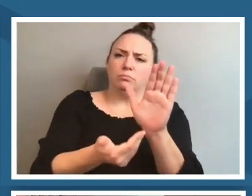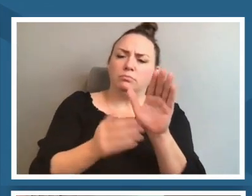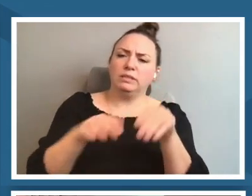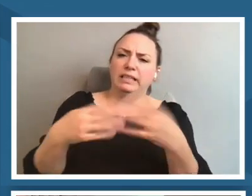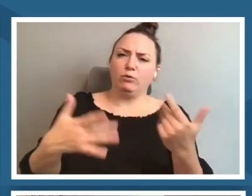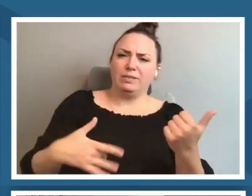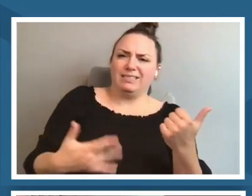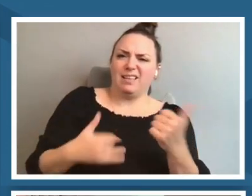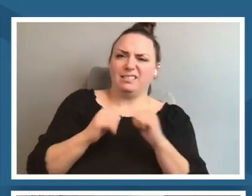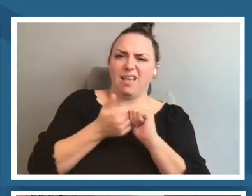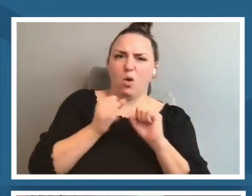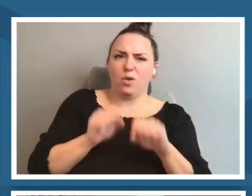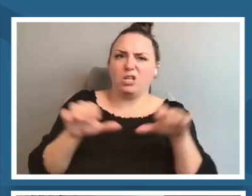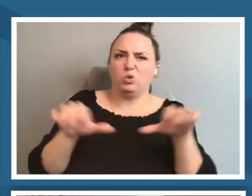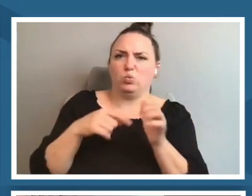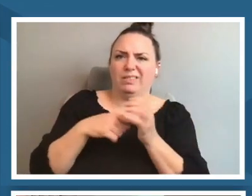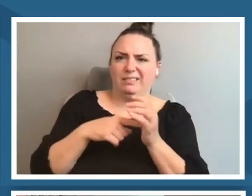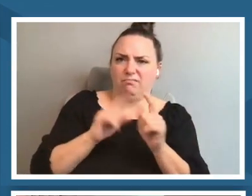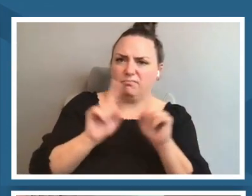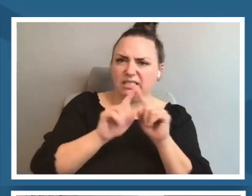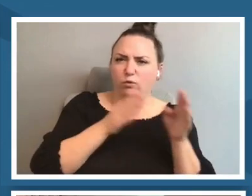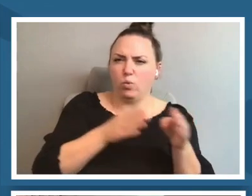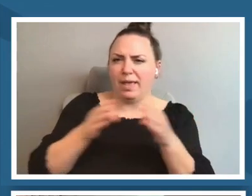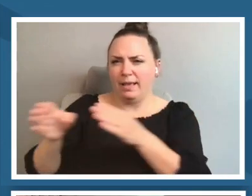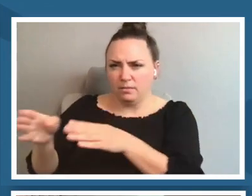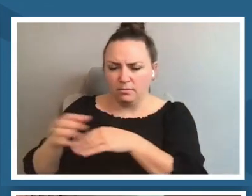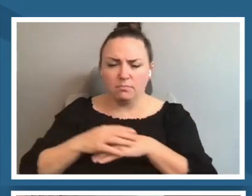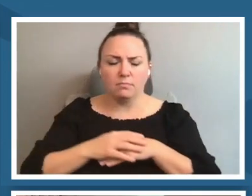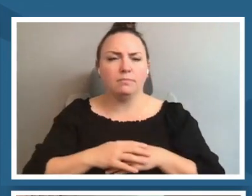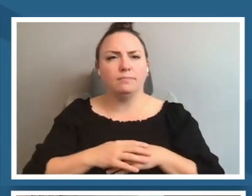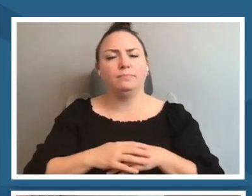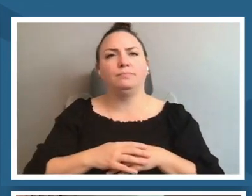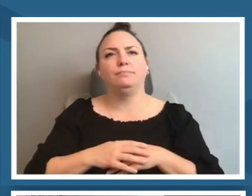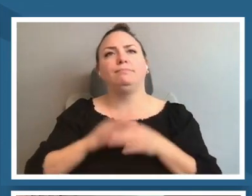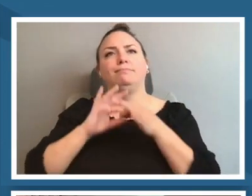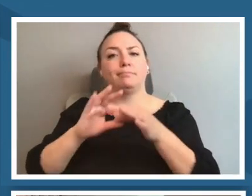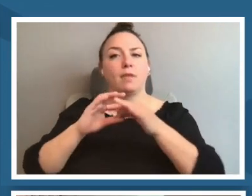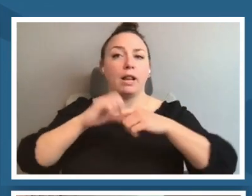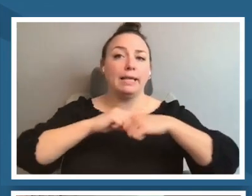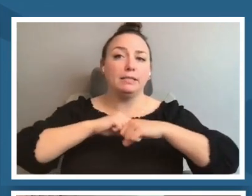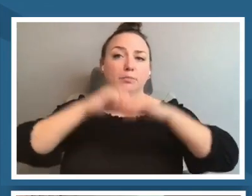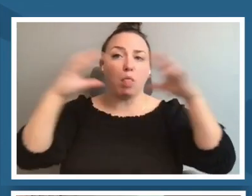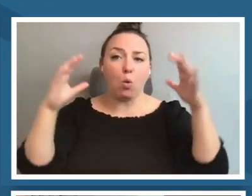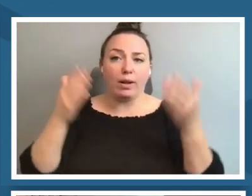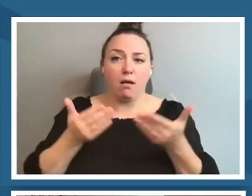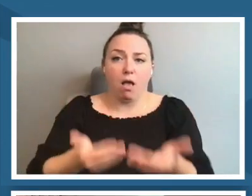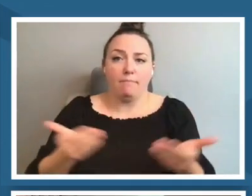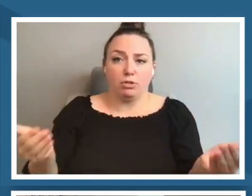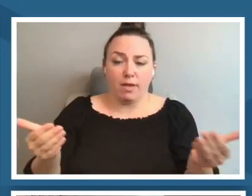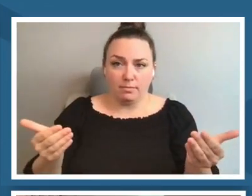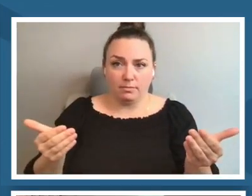because one thing that i would say about the exploding objects is that there's